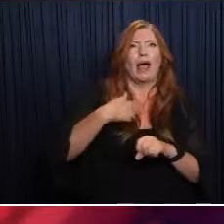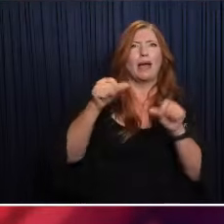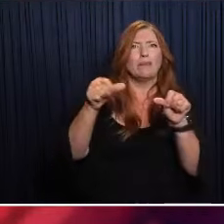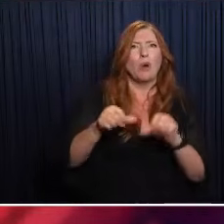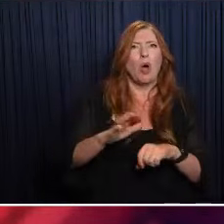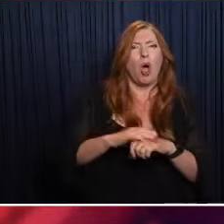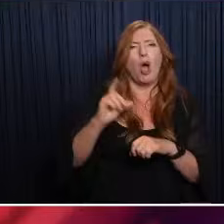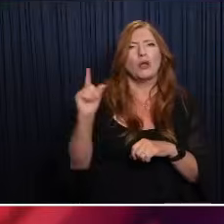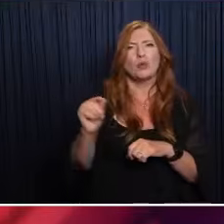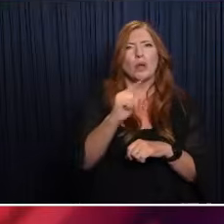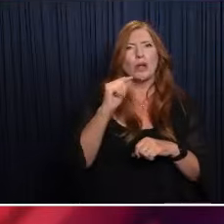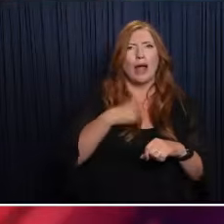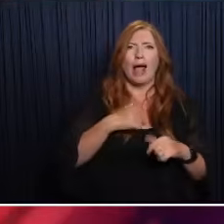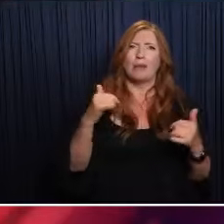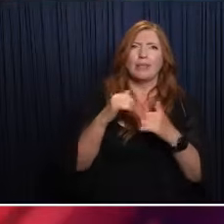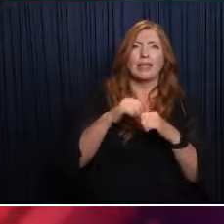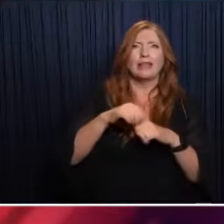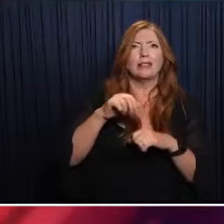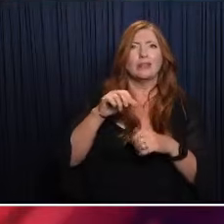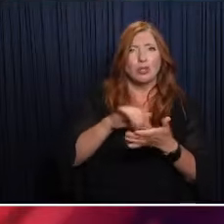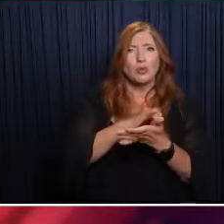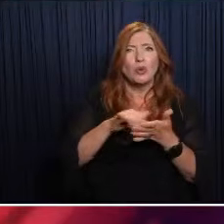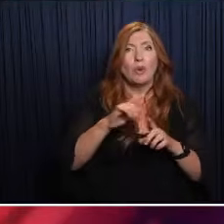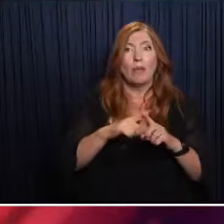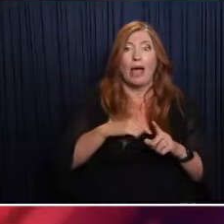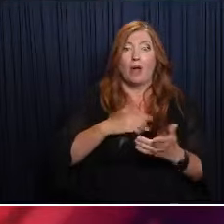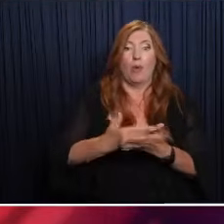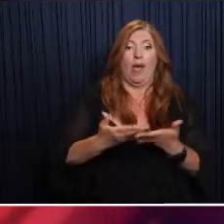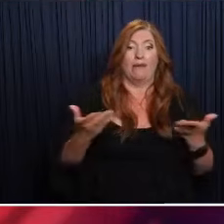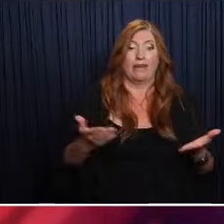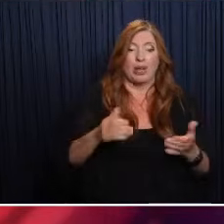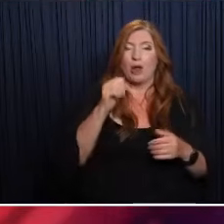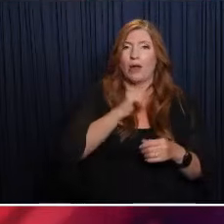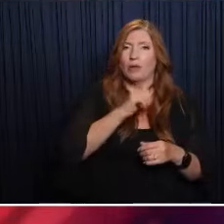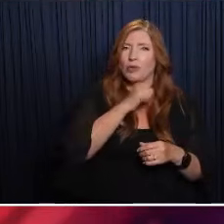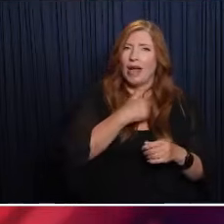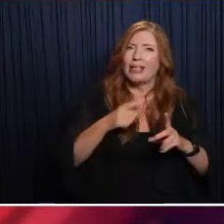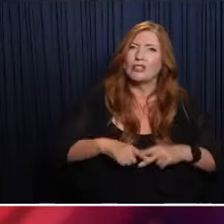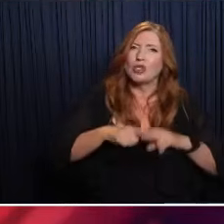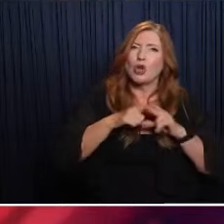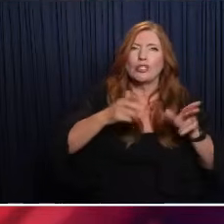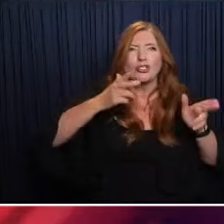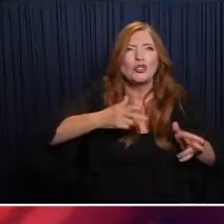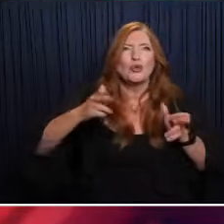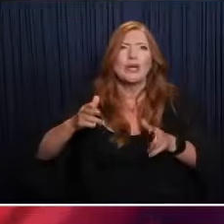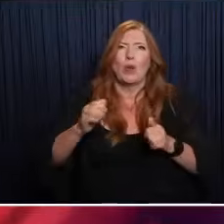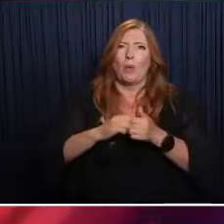JOE CHAPLIK PUTS OUT THINGS 10, 20 YEARS AGO WHEN I WAS PLAYING